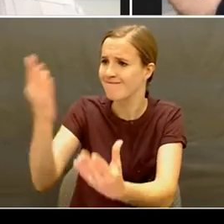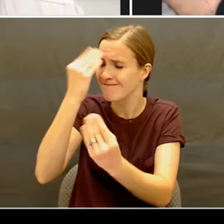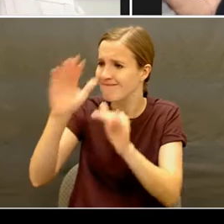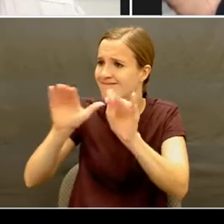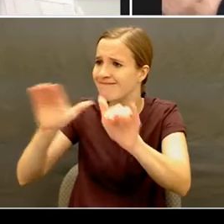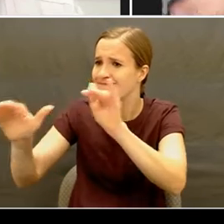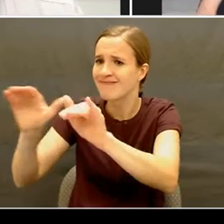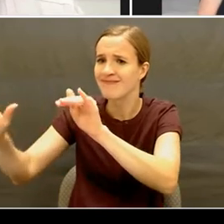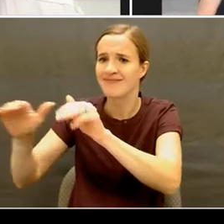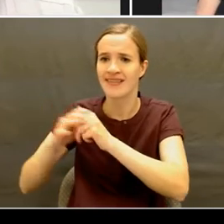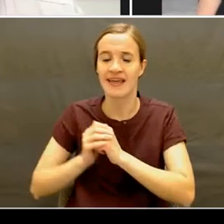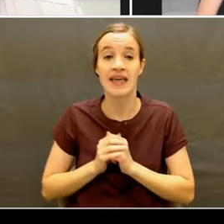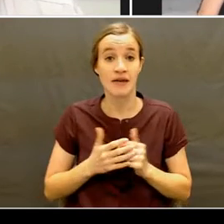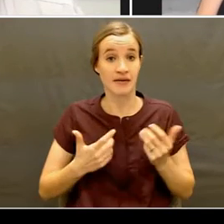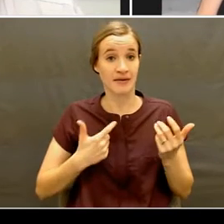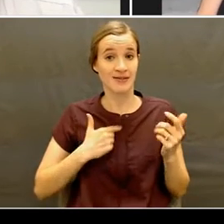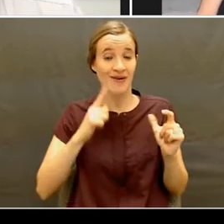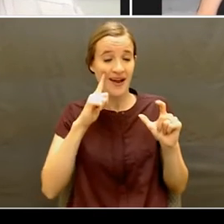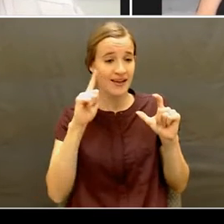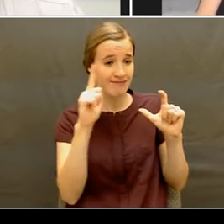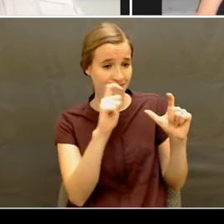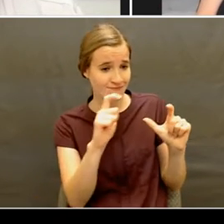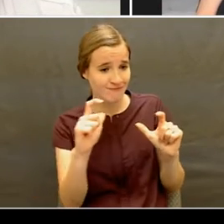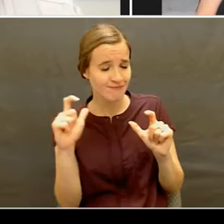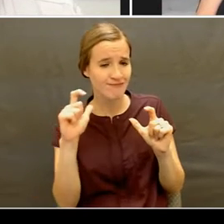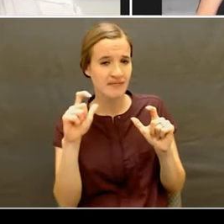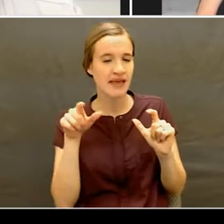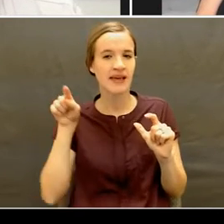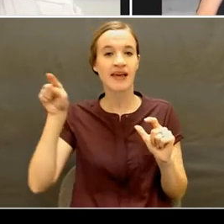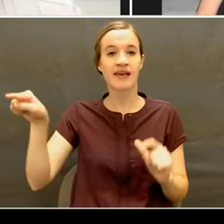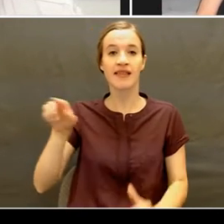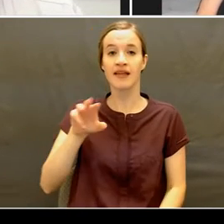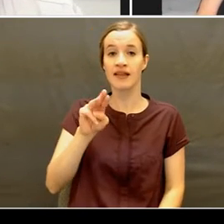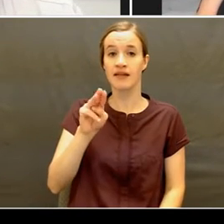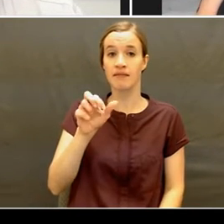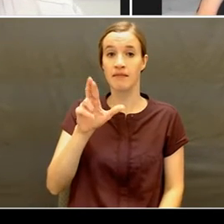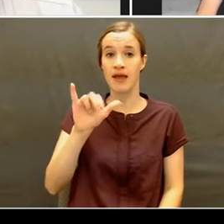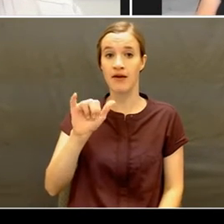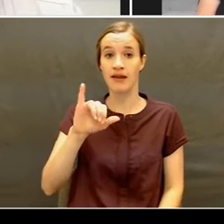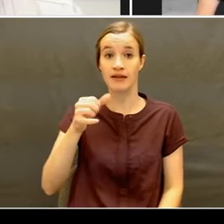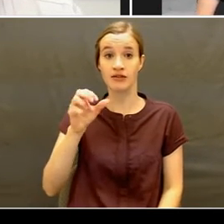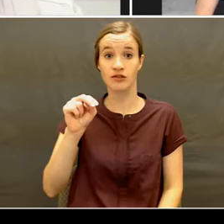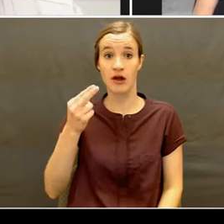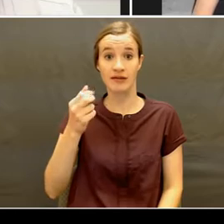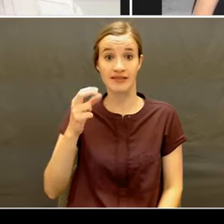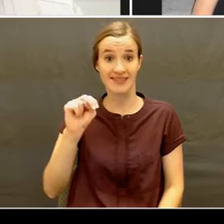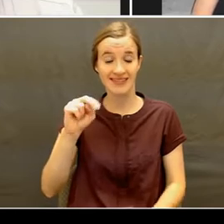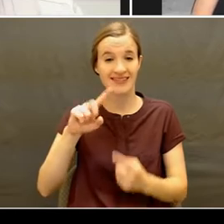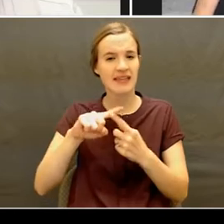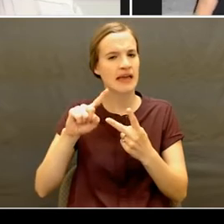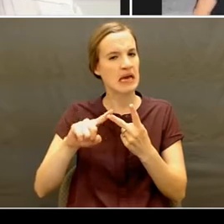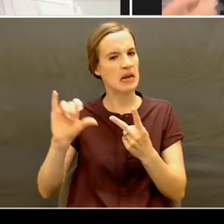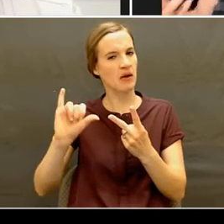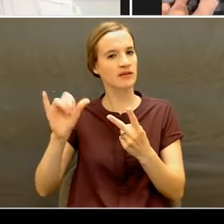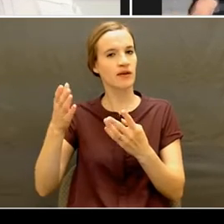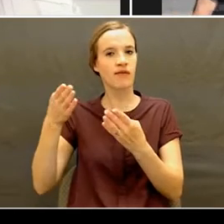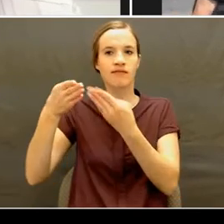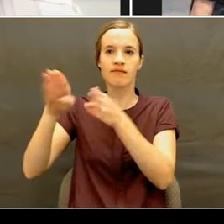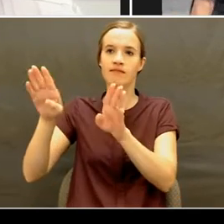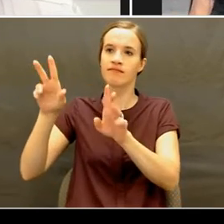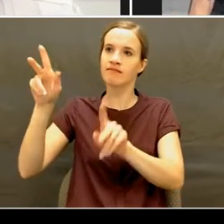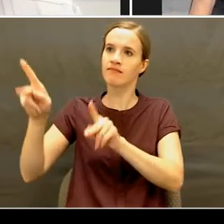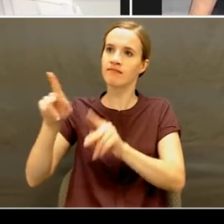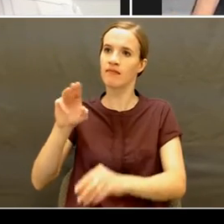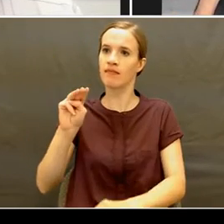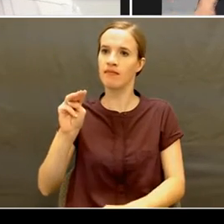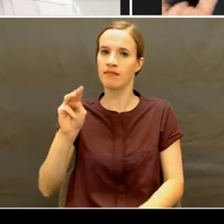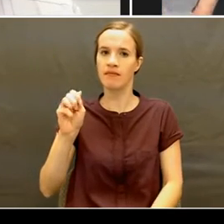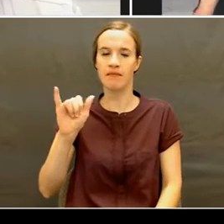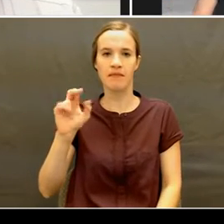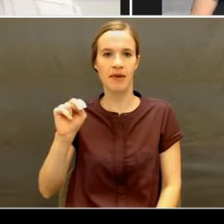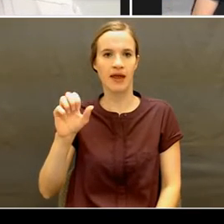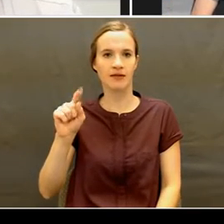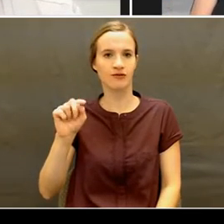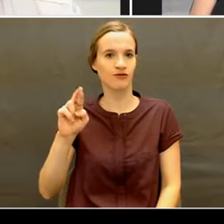getting that, then Mary Johnson of, and also mainstream, we were also looking for photos like